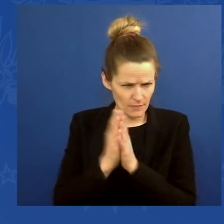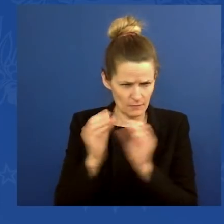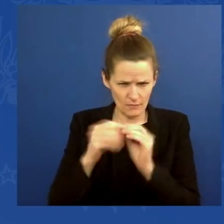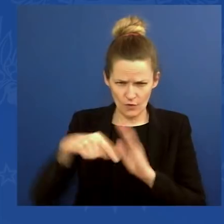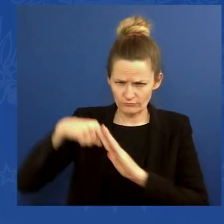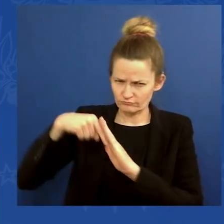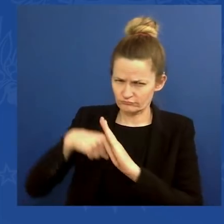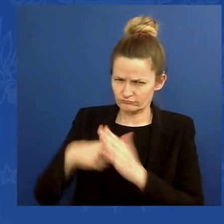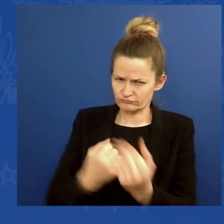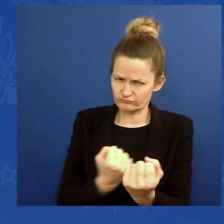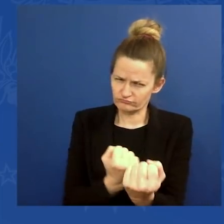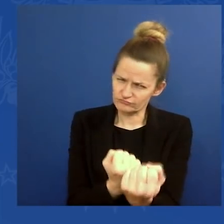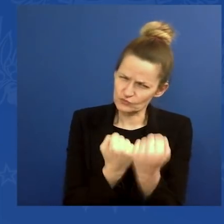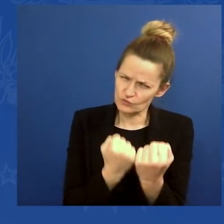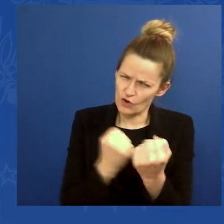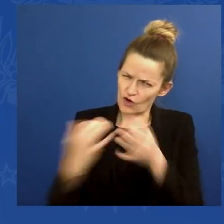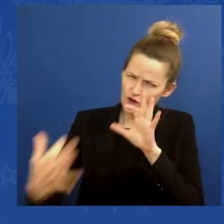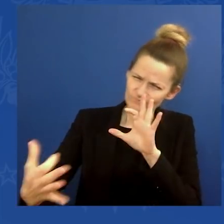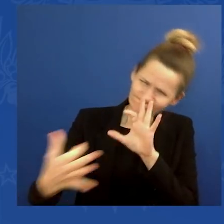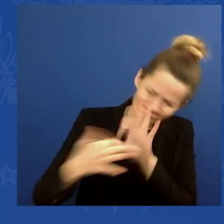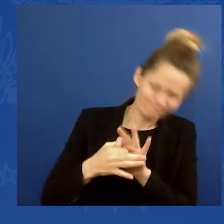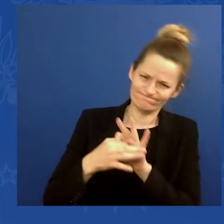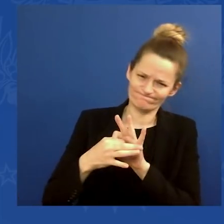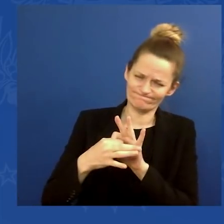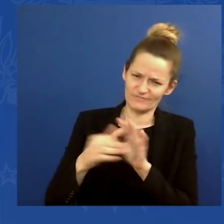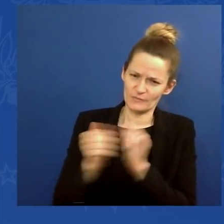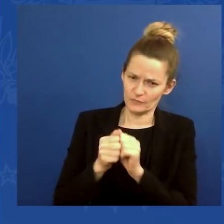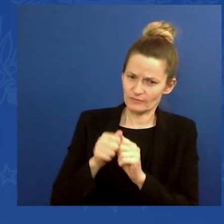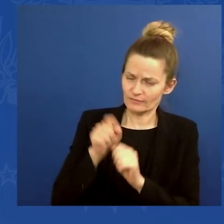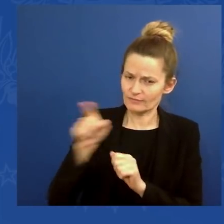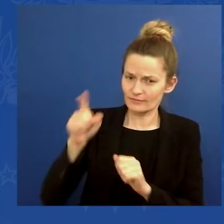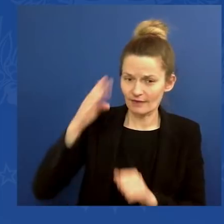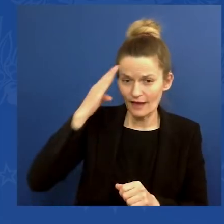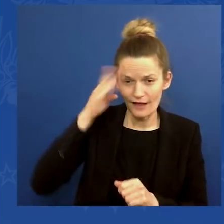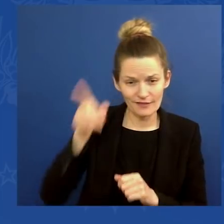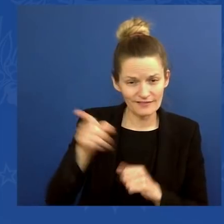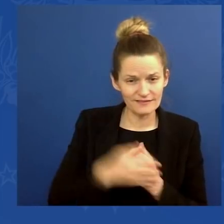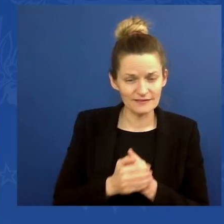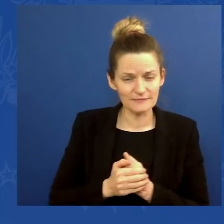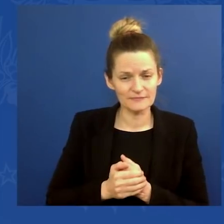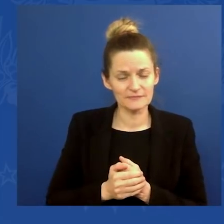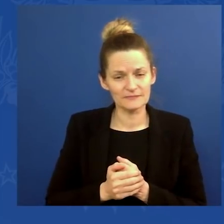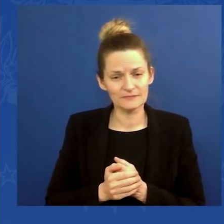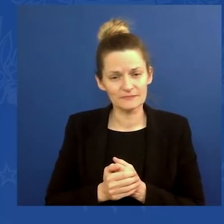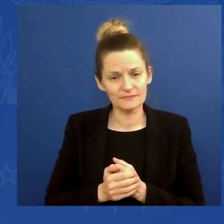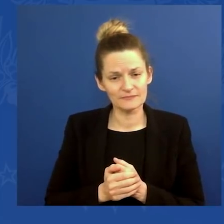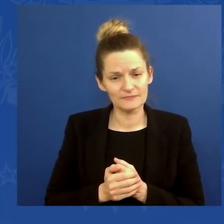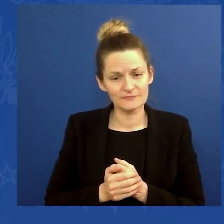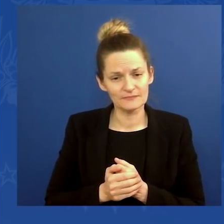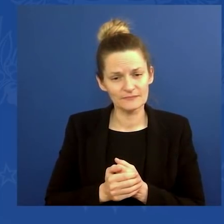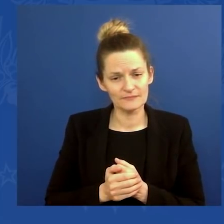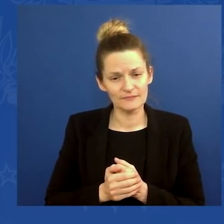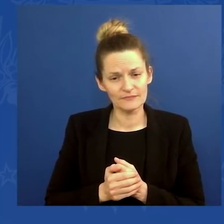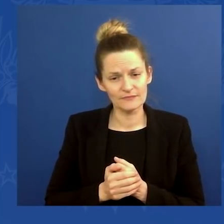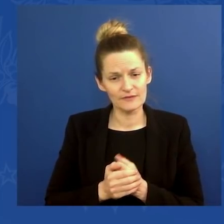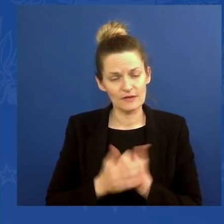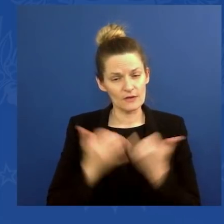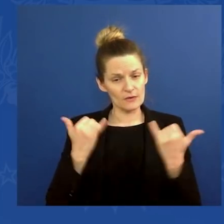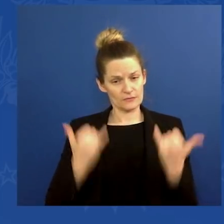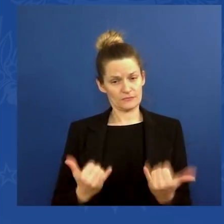than it ever has, because of Ireland's neutrality. On this issue, it brings together